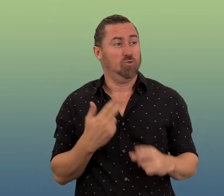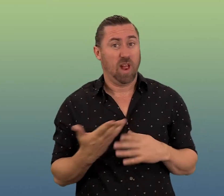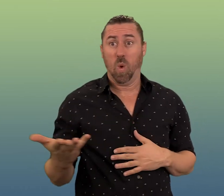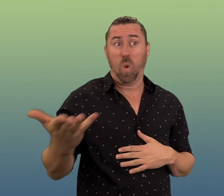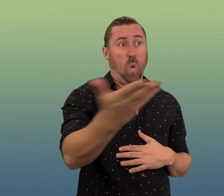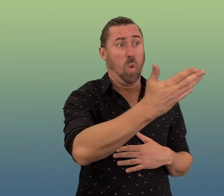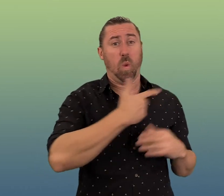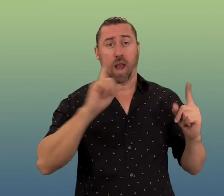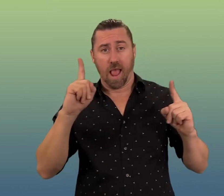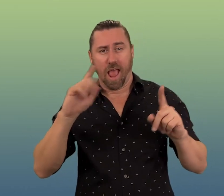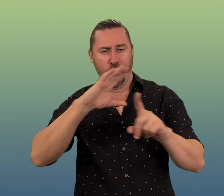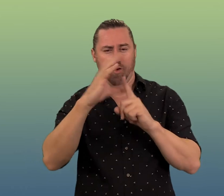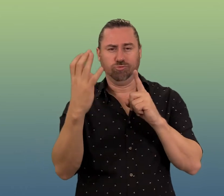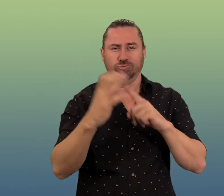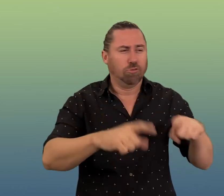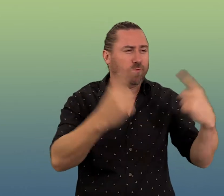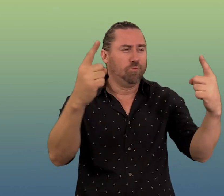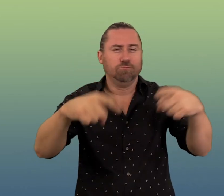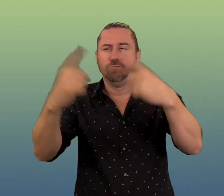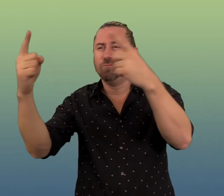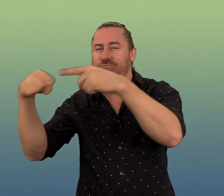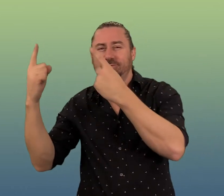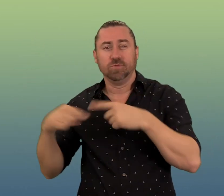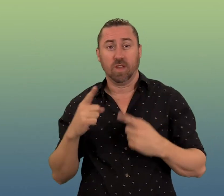Our society is becoming more culturally diverse.